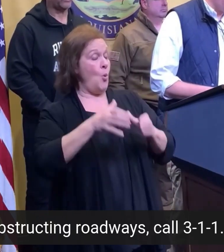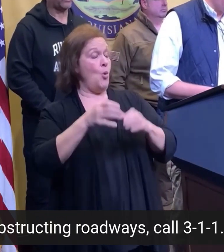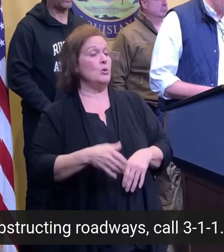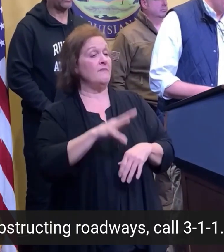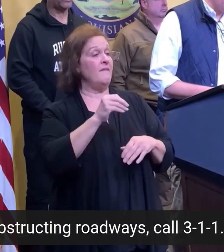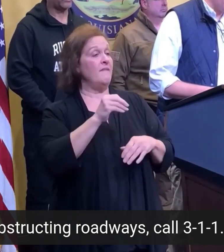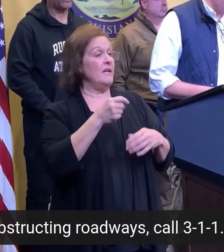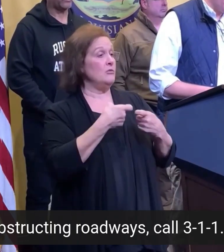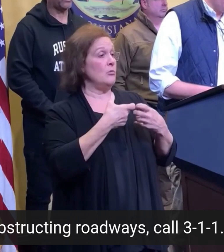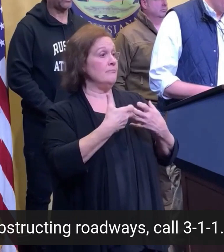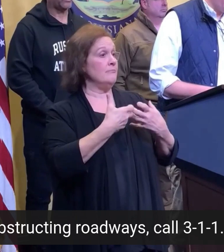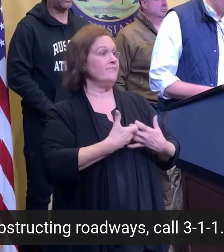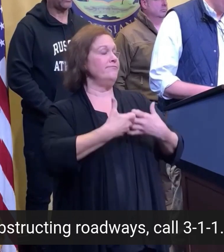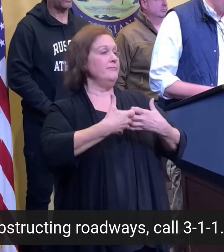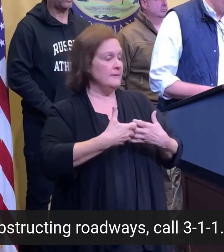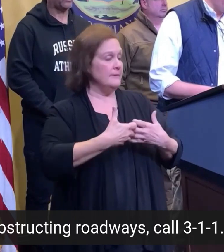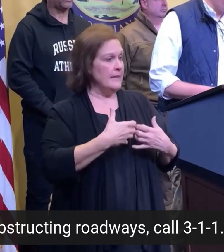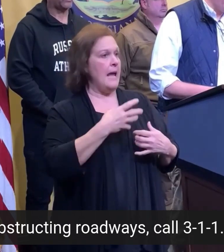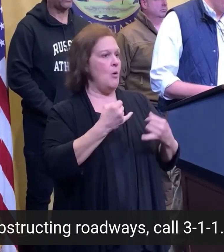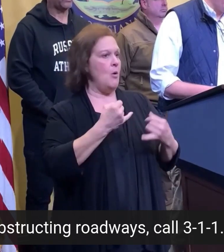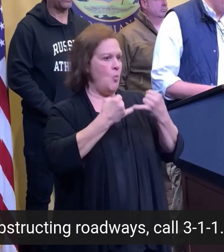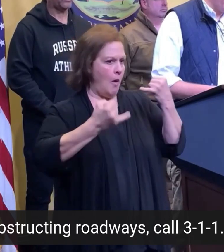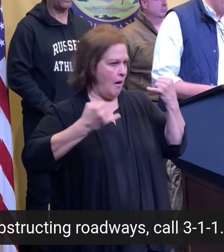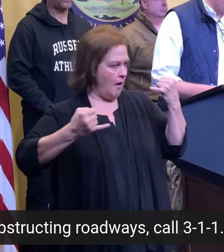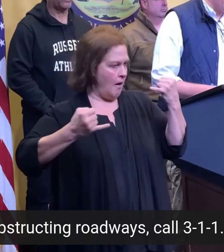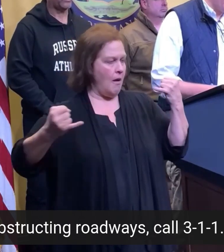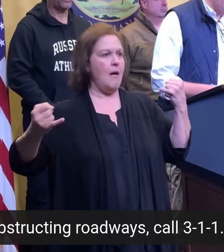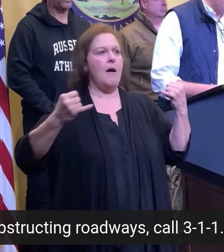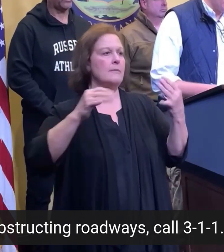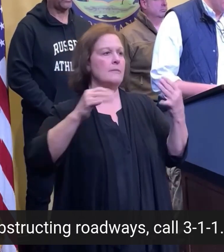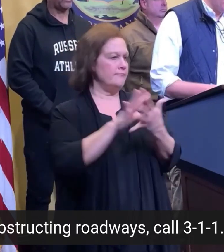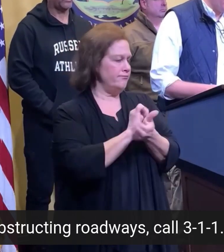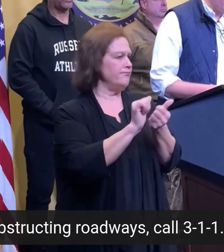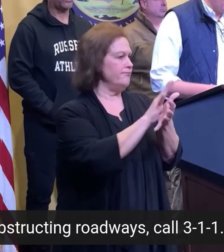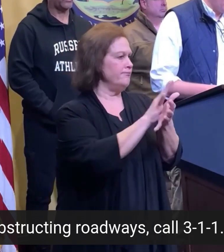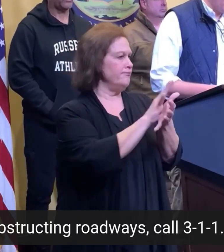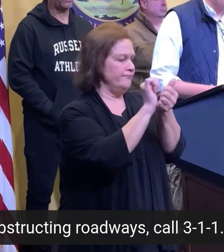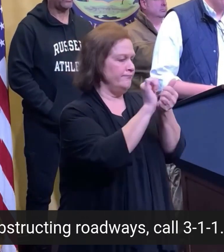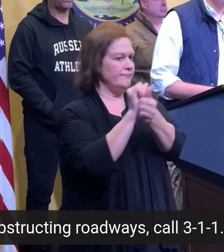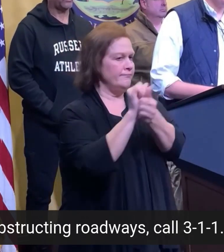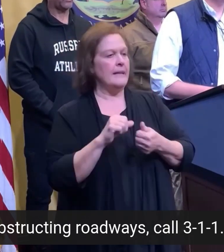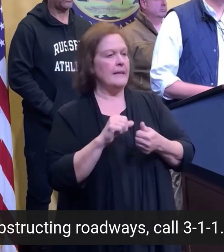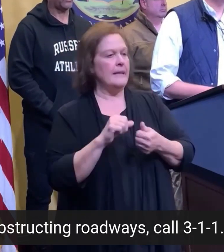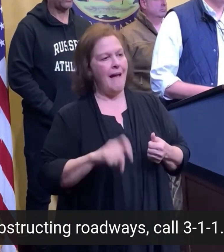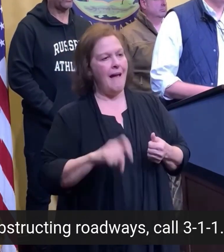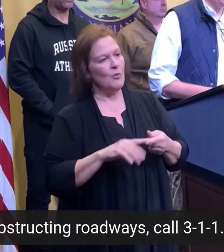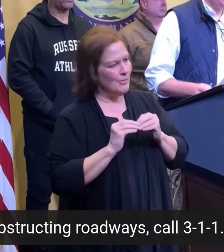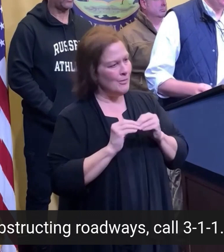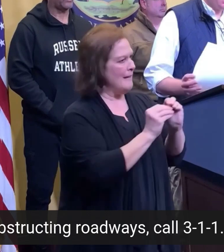and 100 spans of wire have been identified as damaged and in need of repair or replacement on